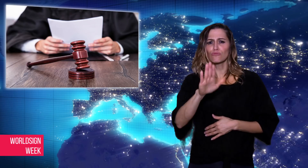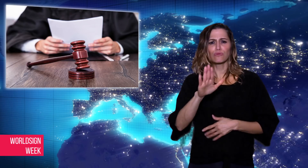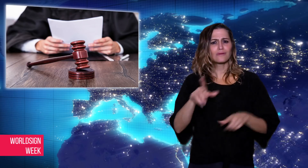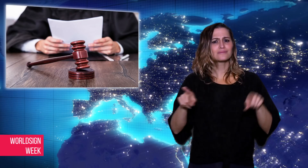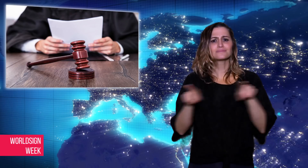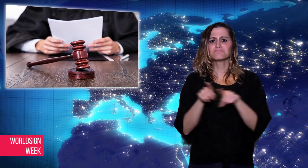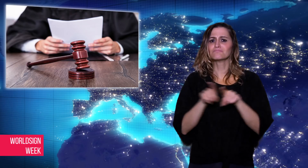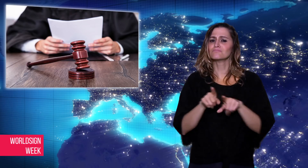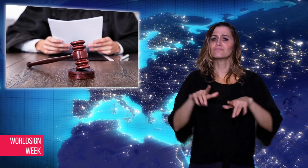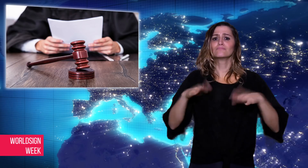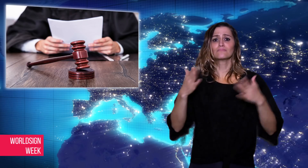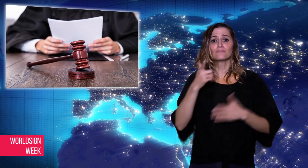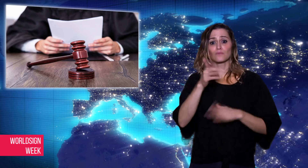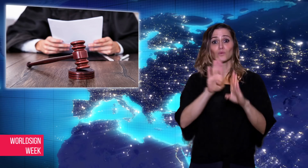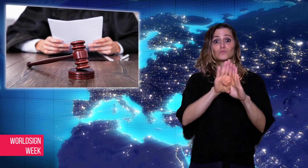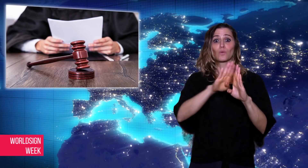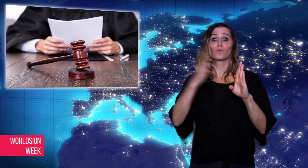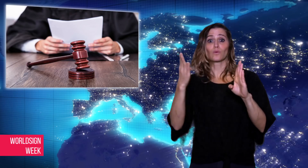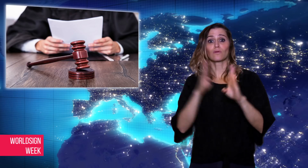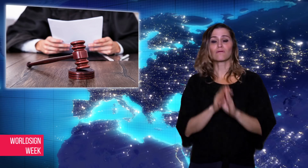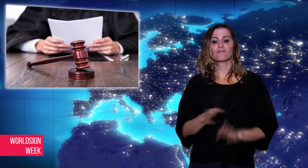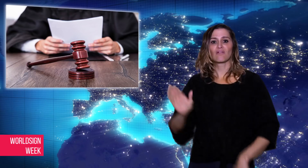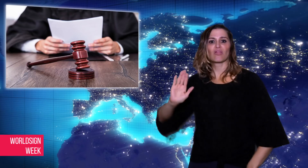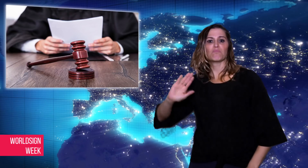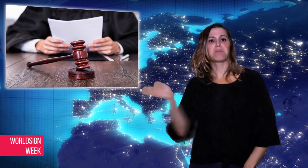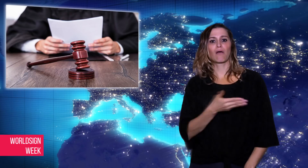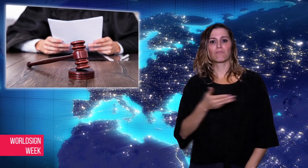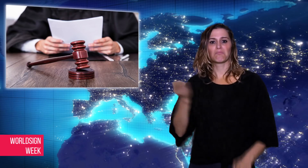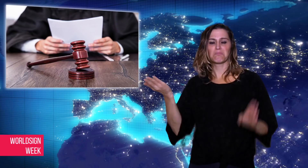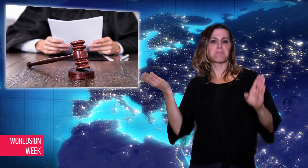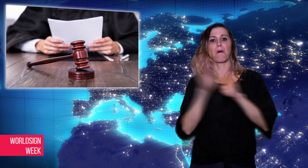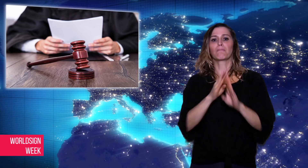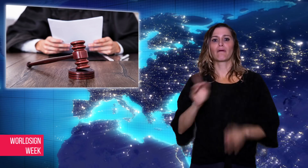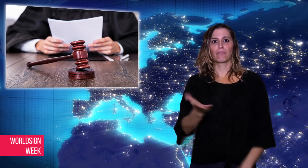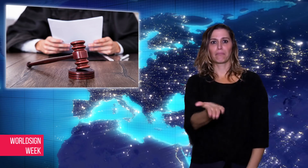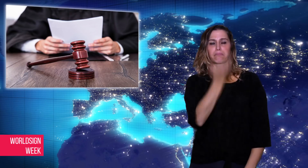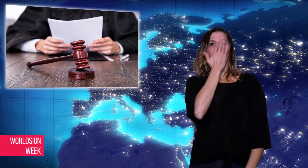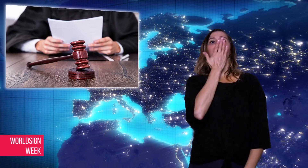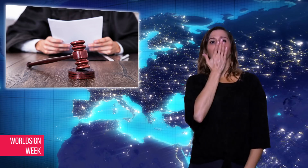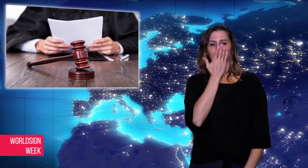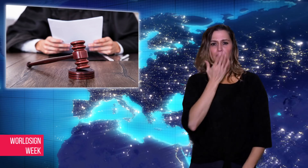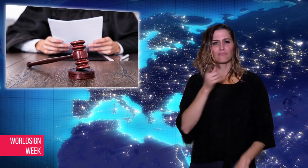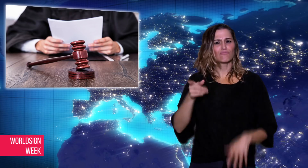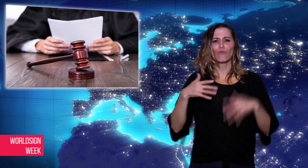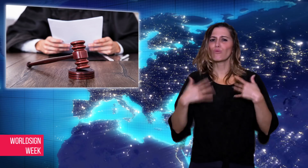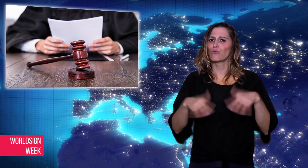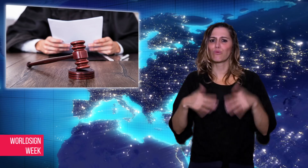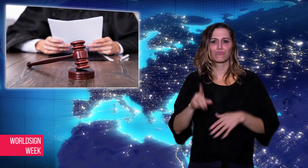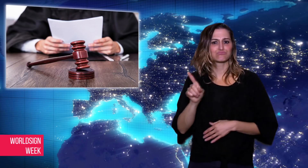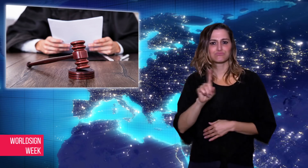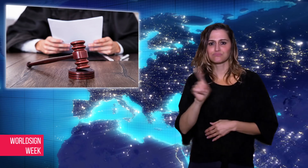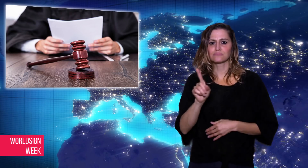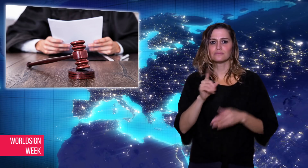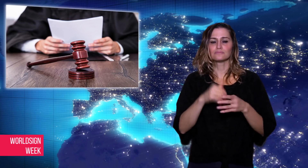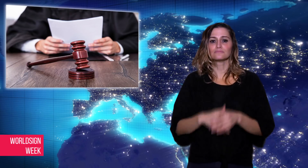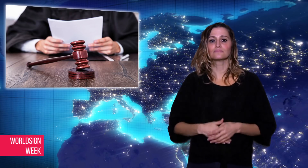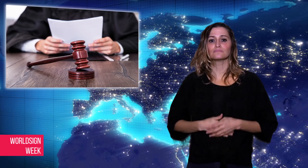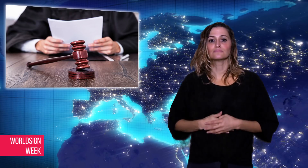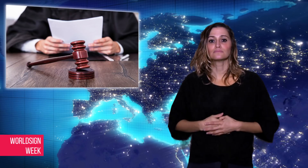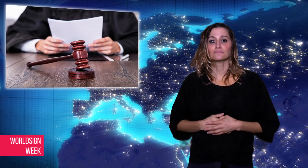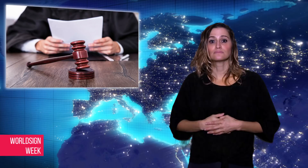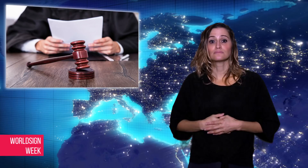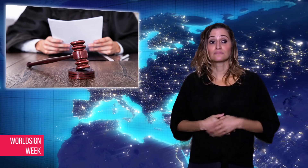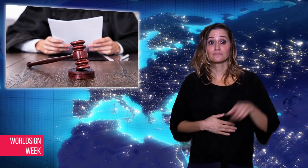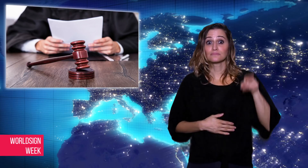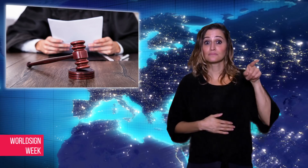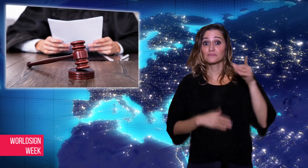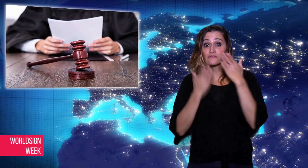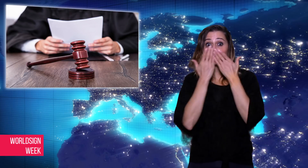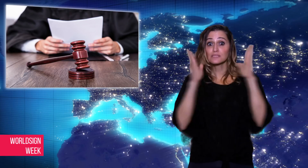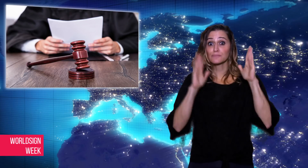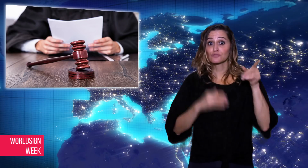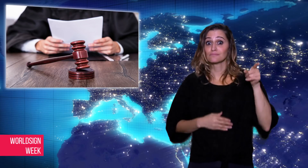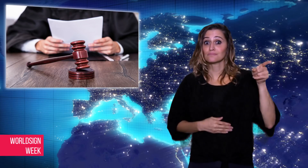year to prevent misuse.